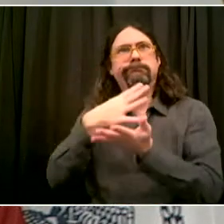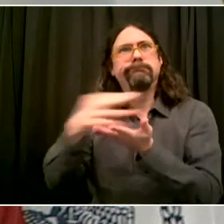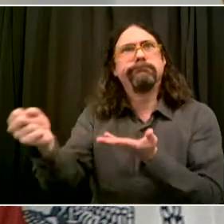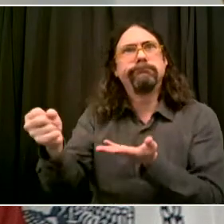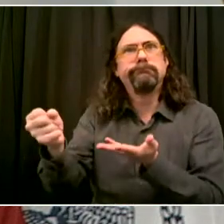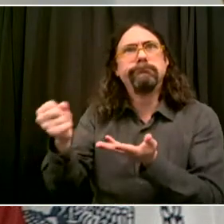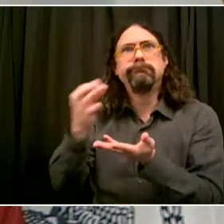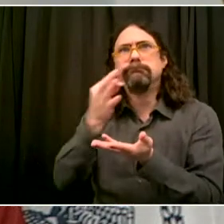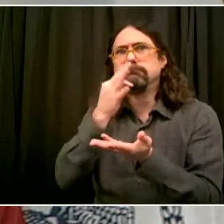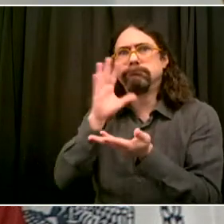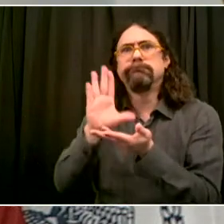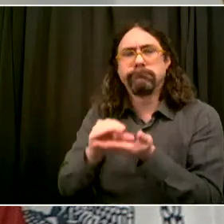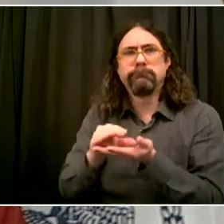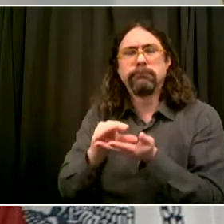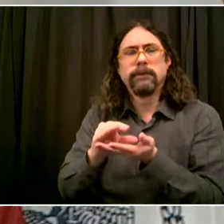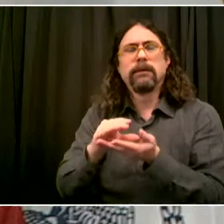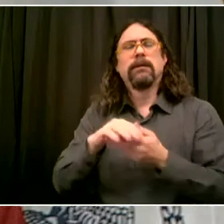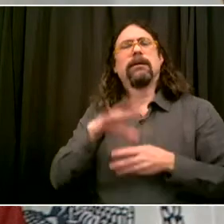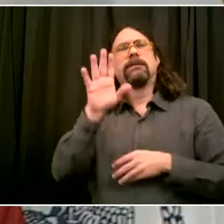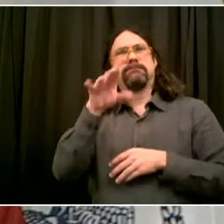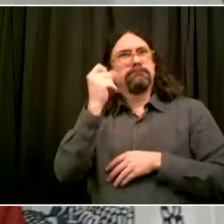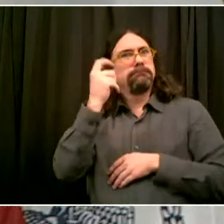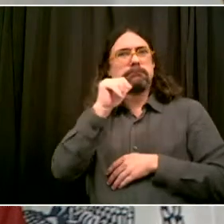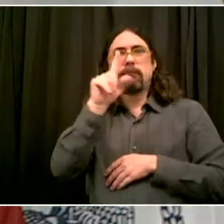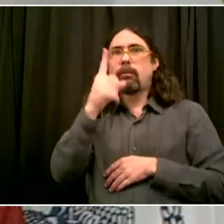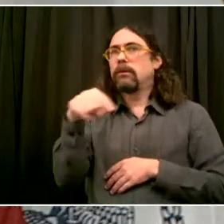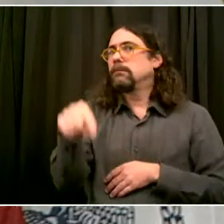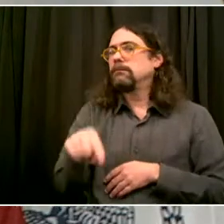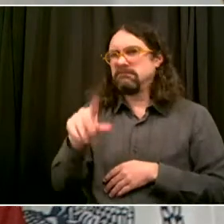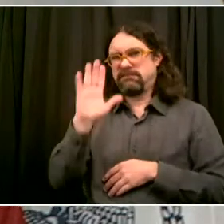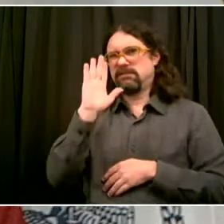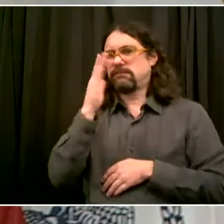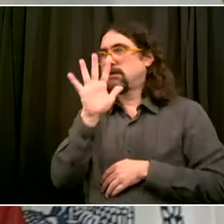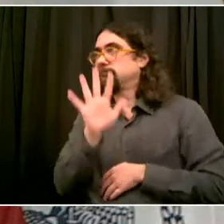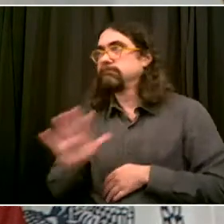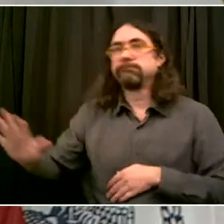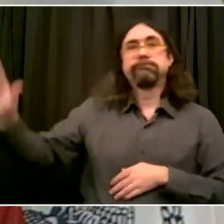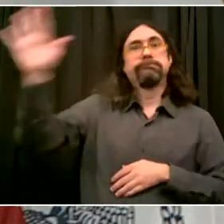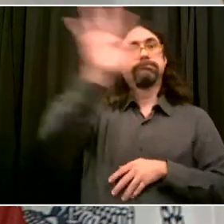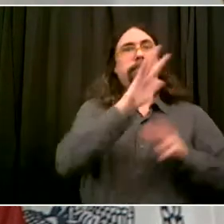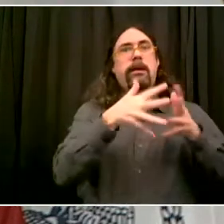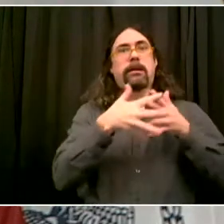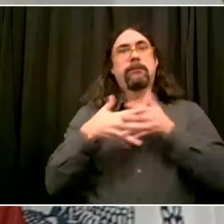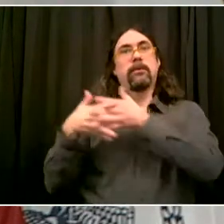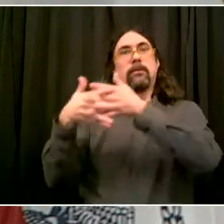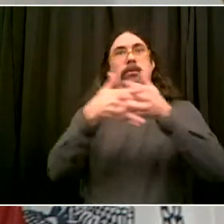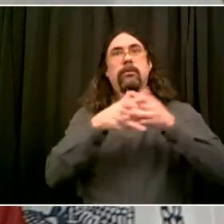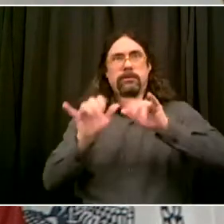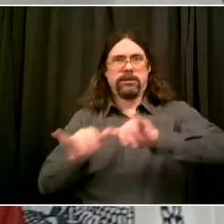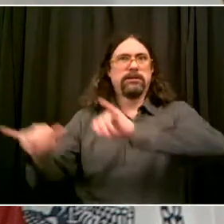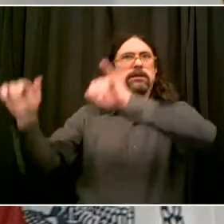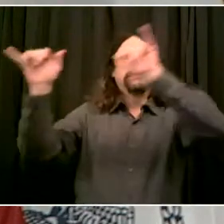USED FOR THESE TESTSTS, WHICH I